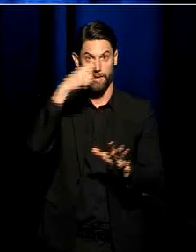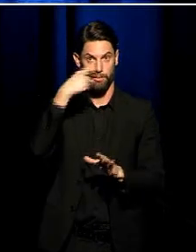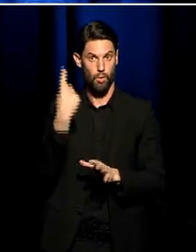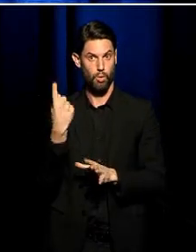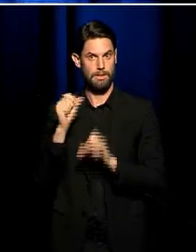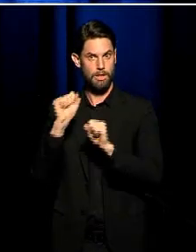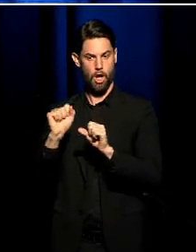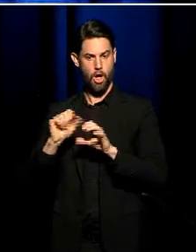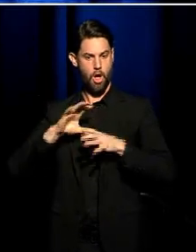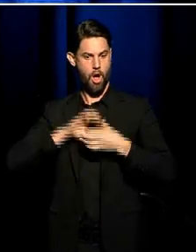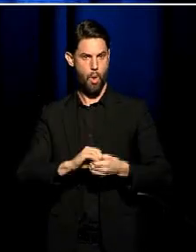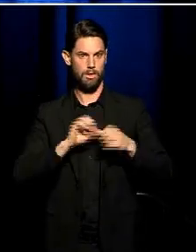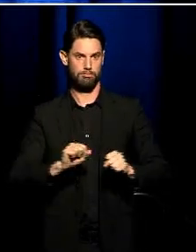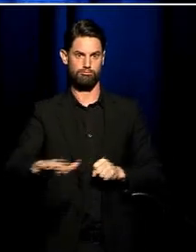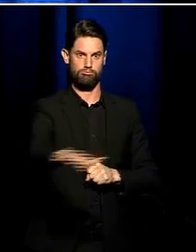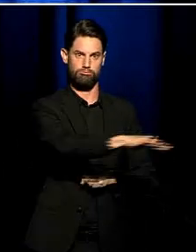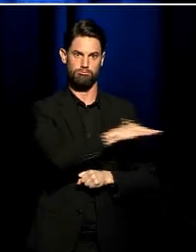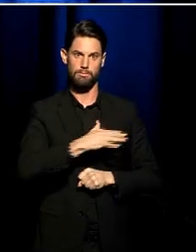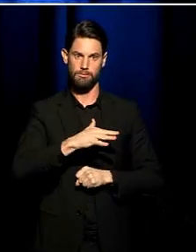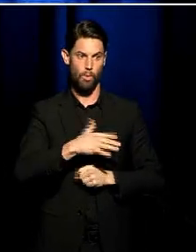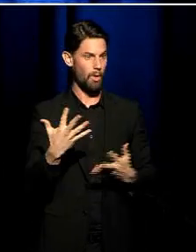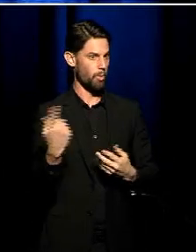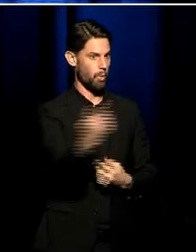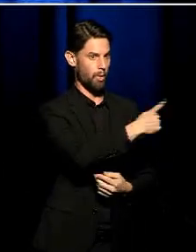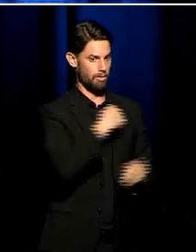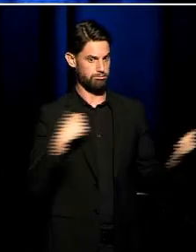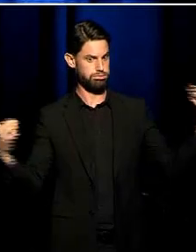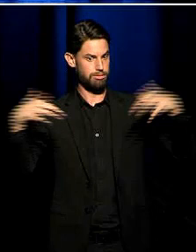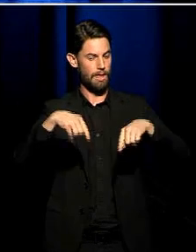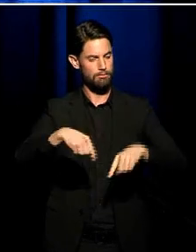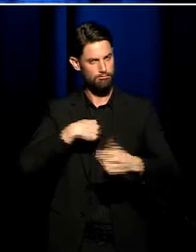land on which we assemble for the opening of the Disability Royal